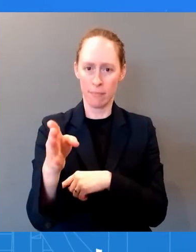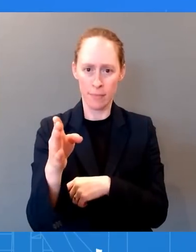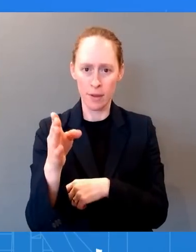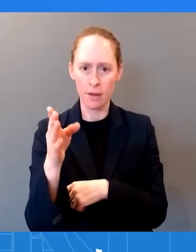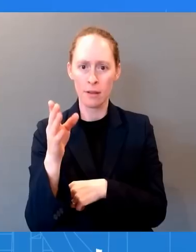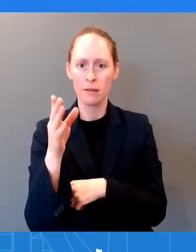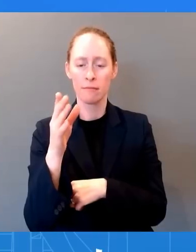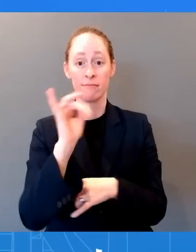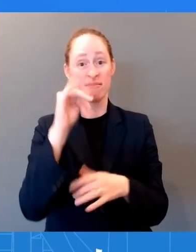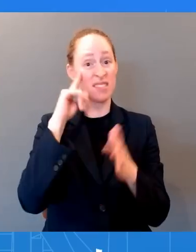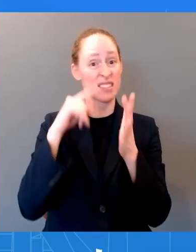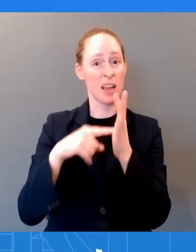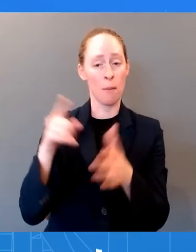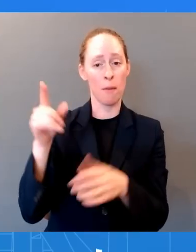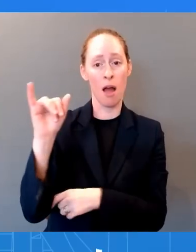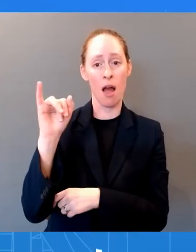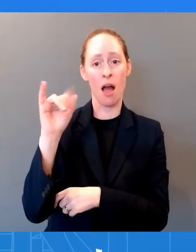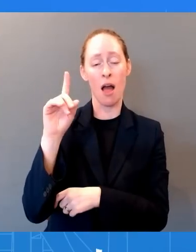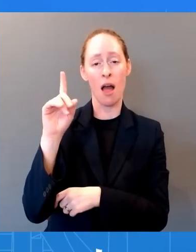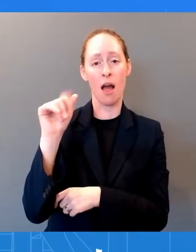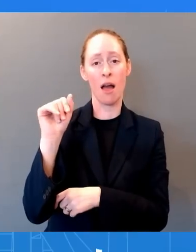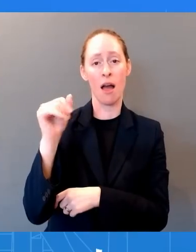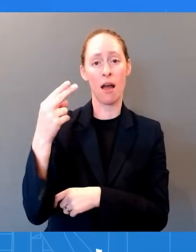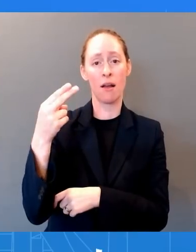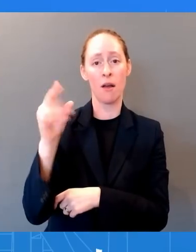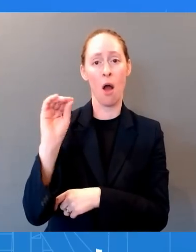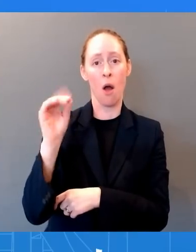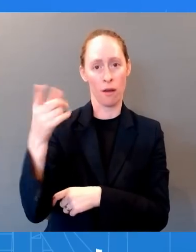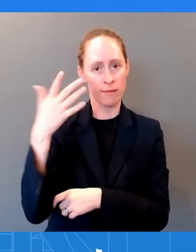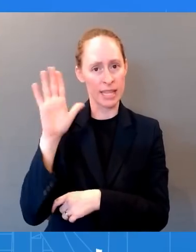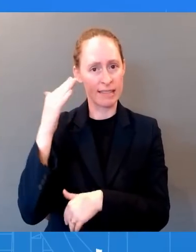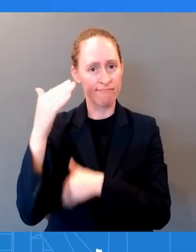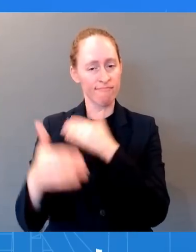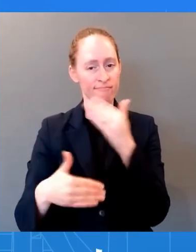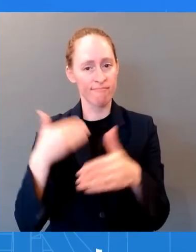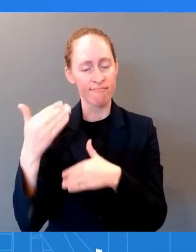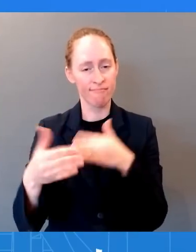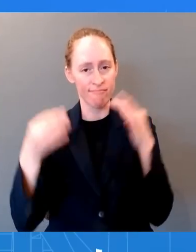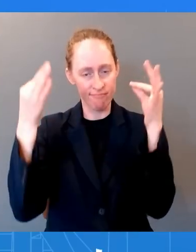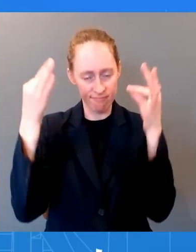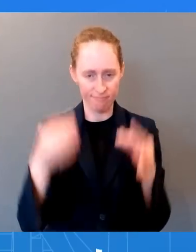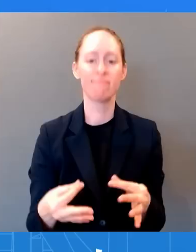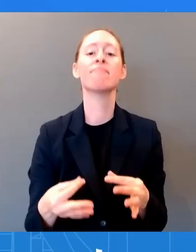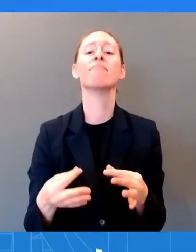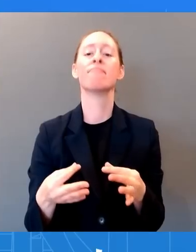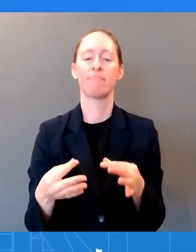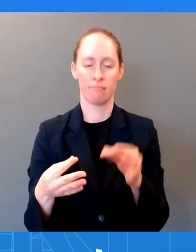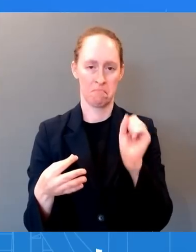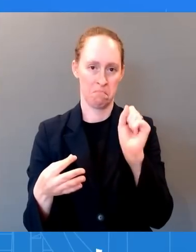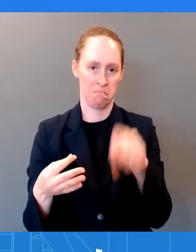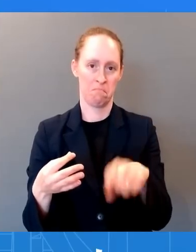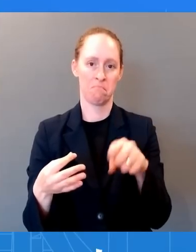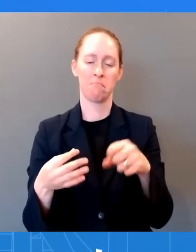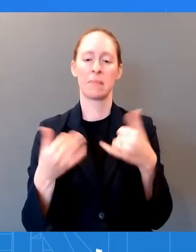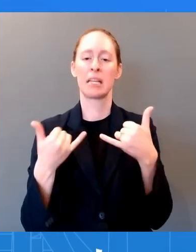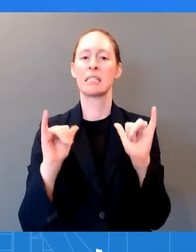lifesaving and health-preserving emergency care, including abortion care. But, you know, this is --